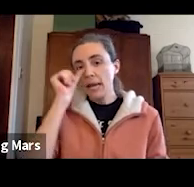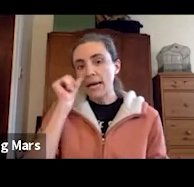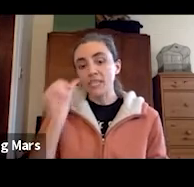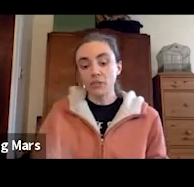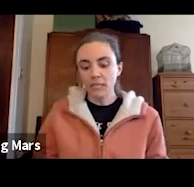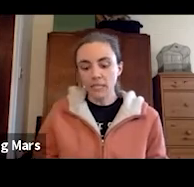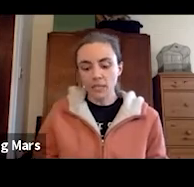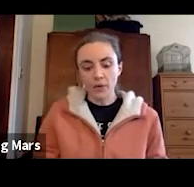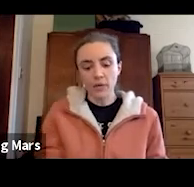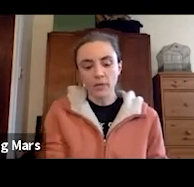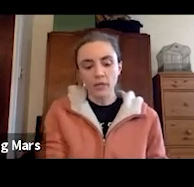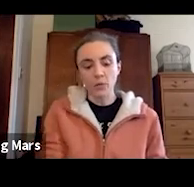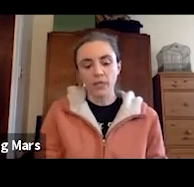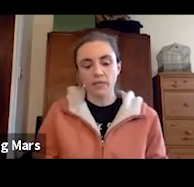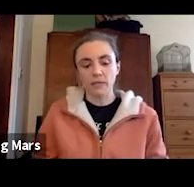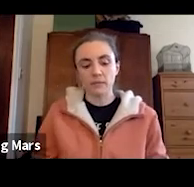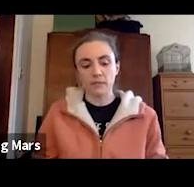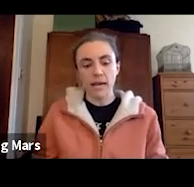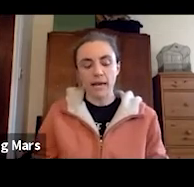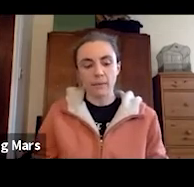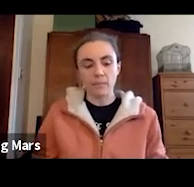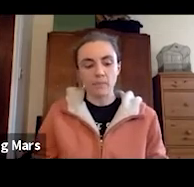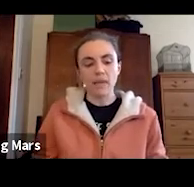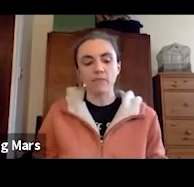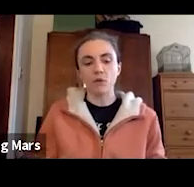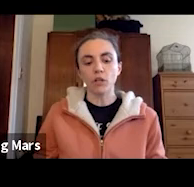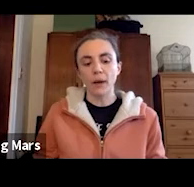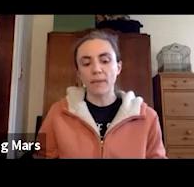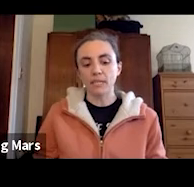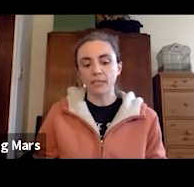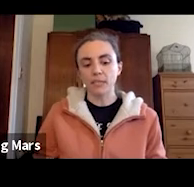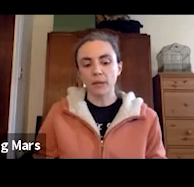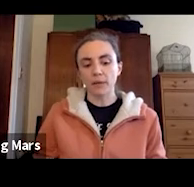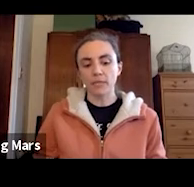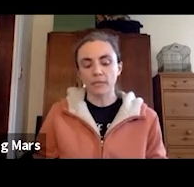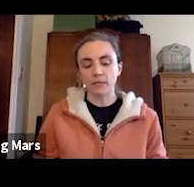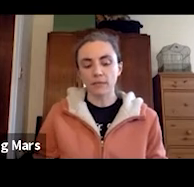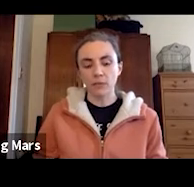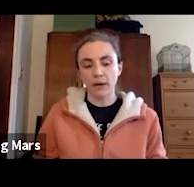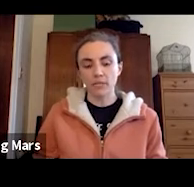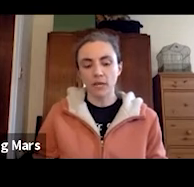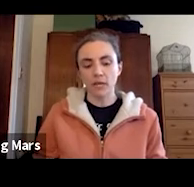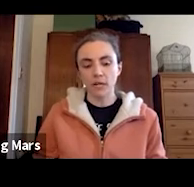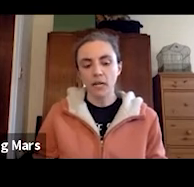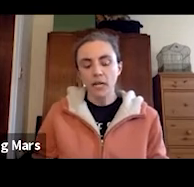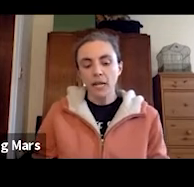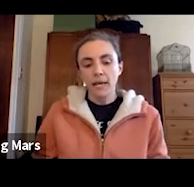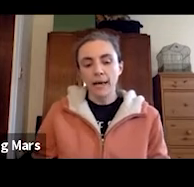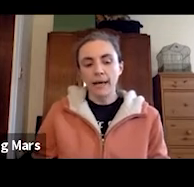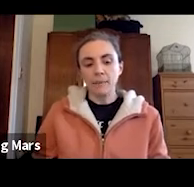I certainly didn't know anyone who was being vocal about mental illness when I was younger,